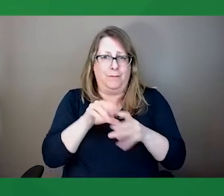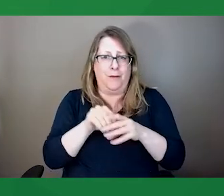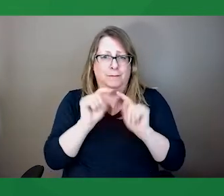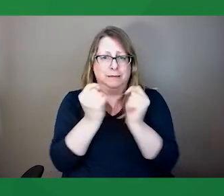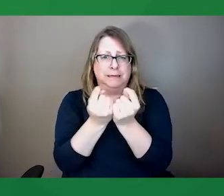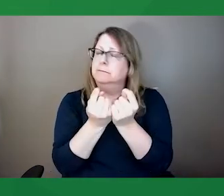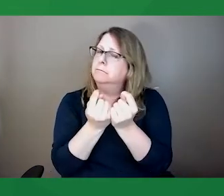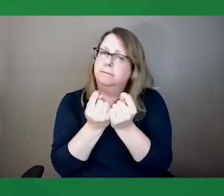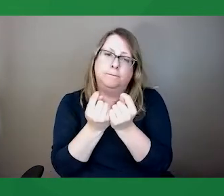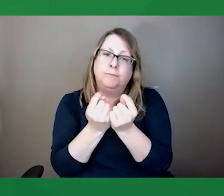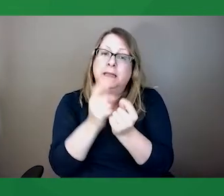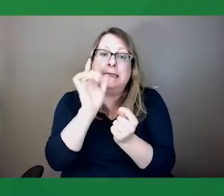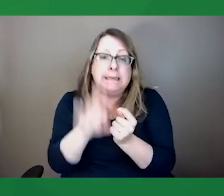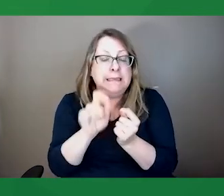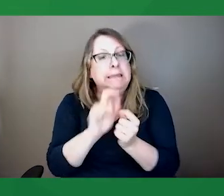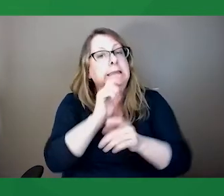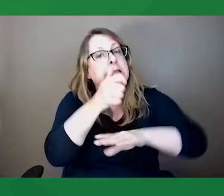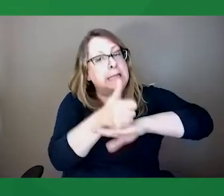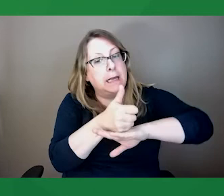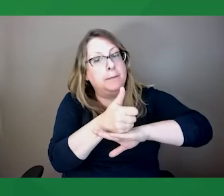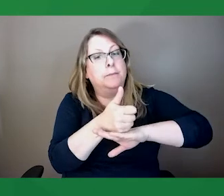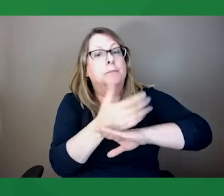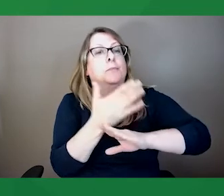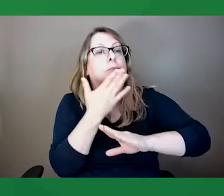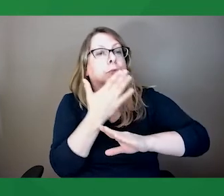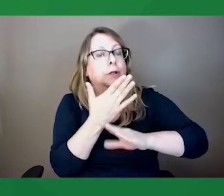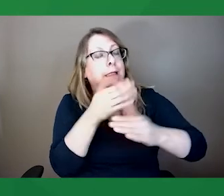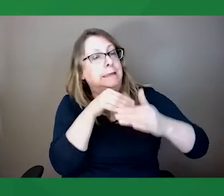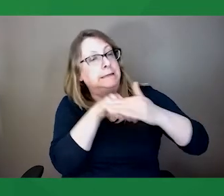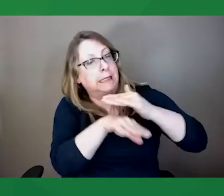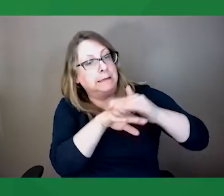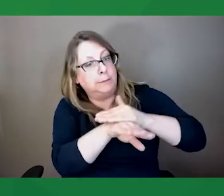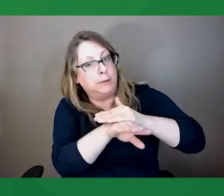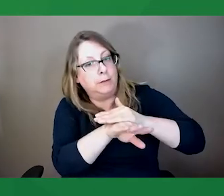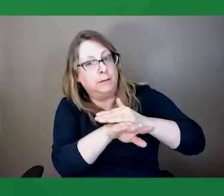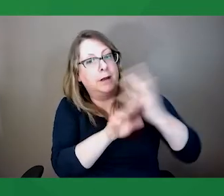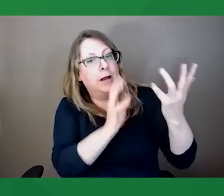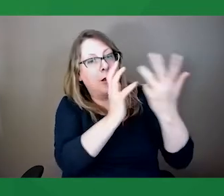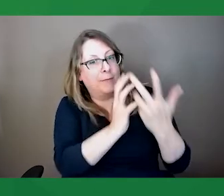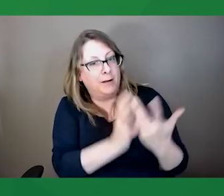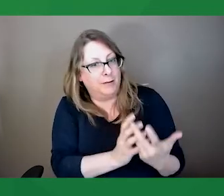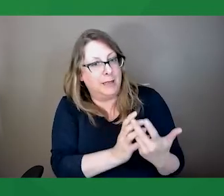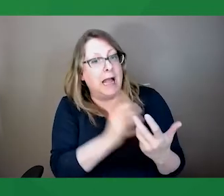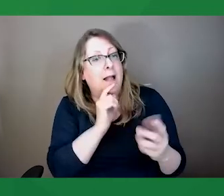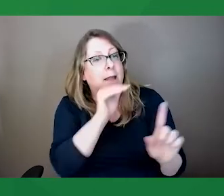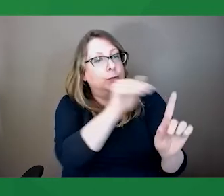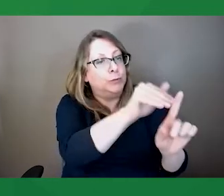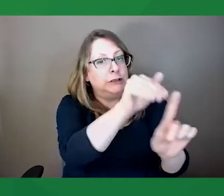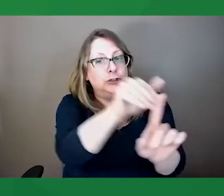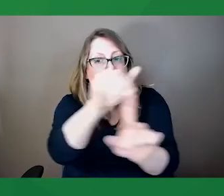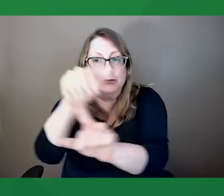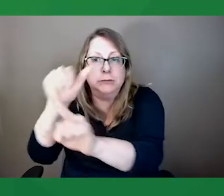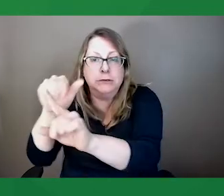is create specific accessibility (insignificant). You want to be able to reach out to different departments and let them know,